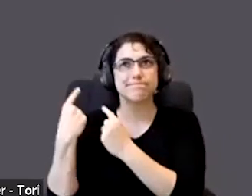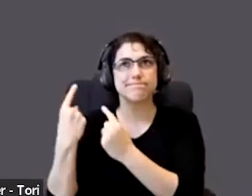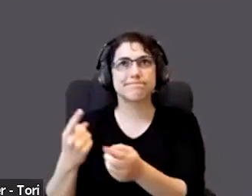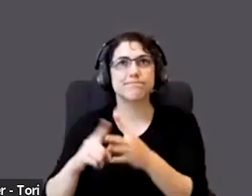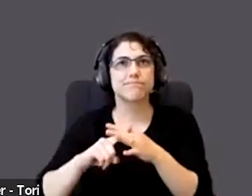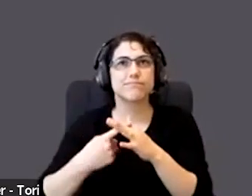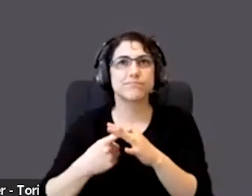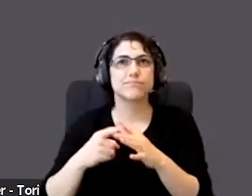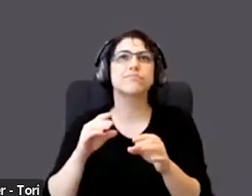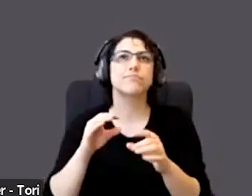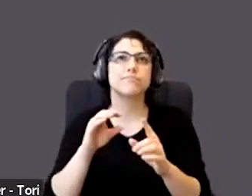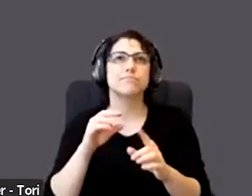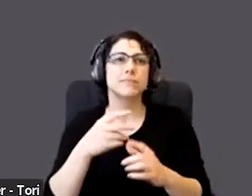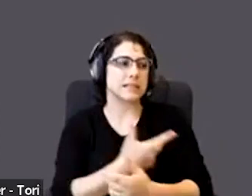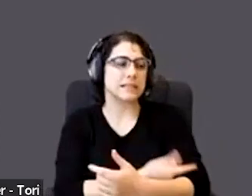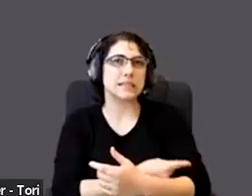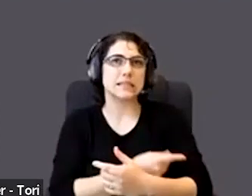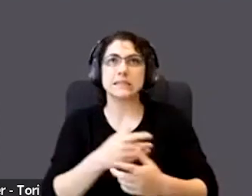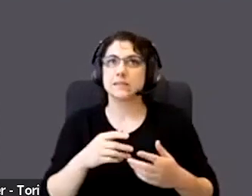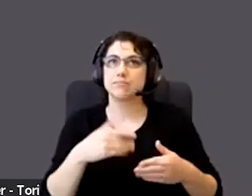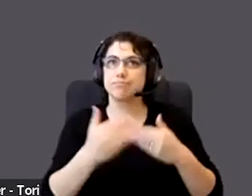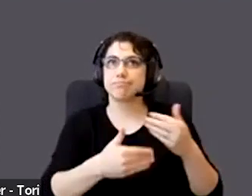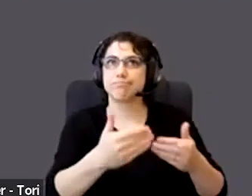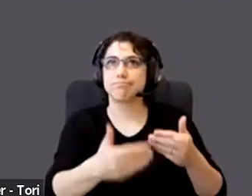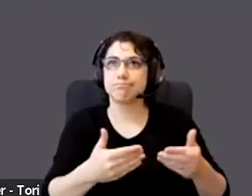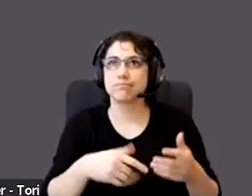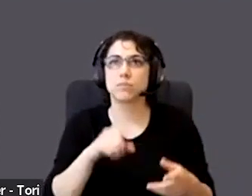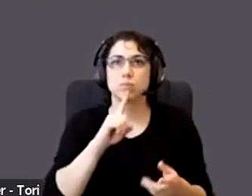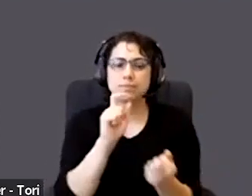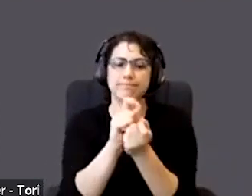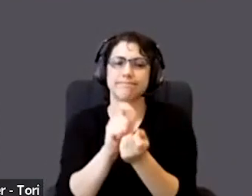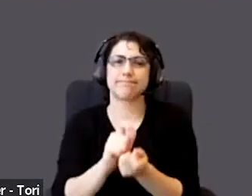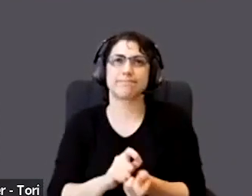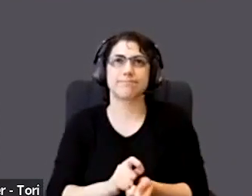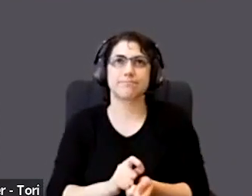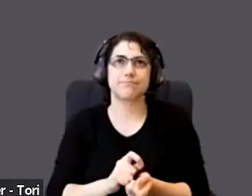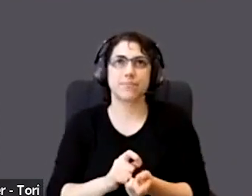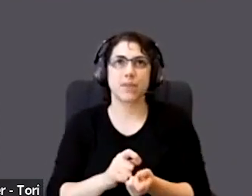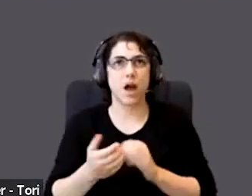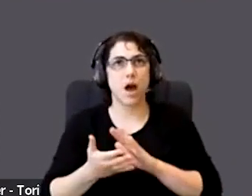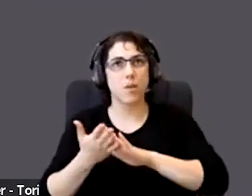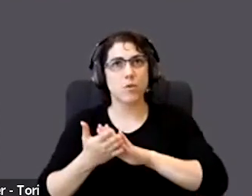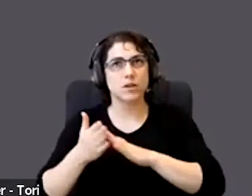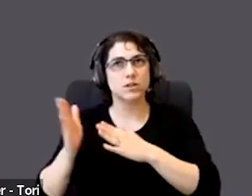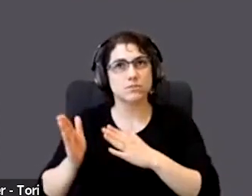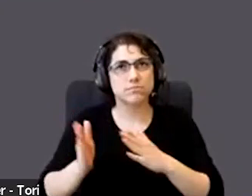We have very detailed operational planning to roll